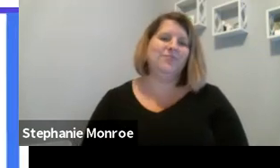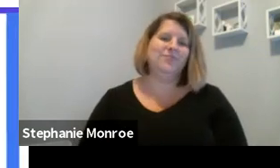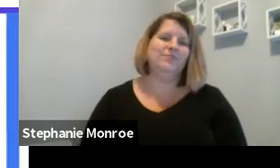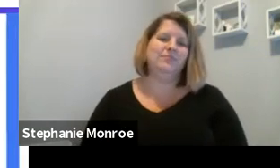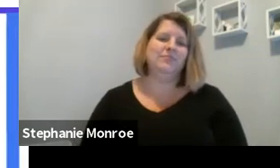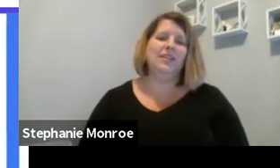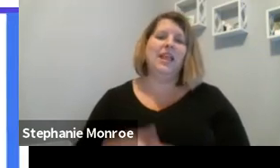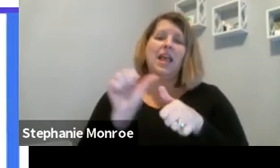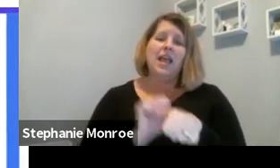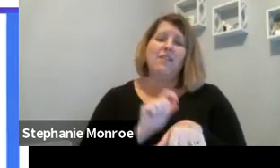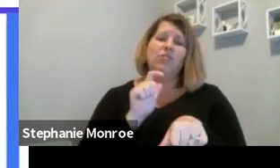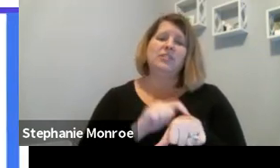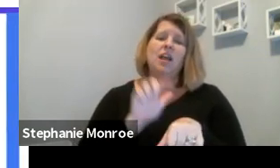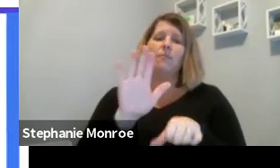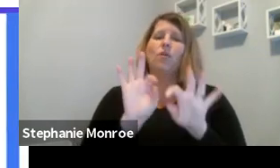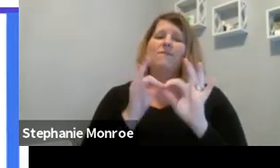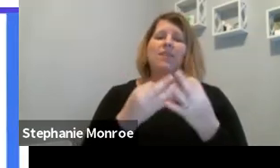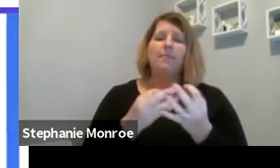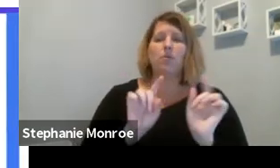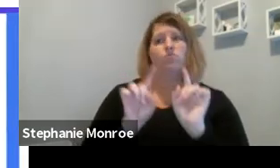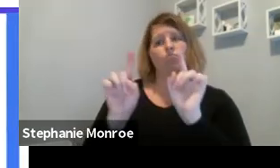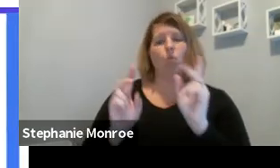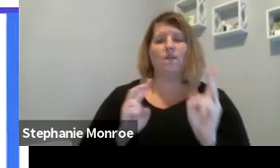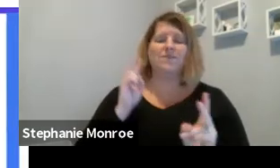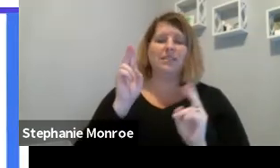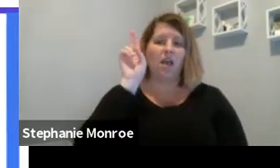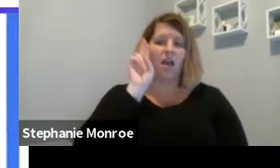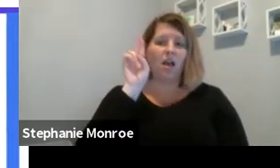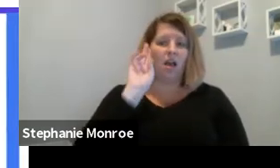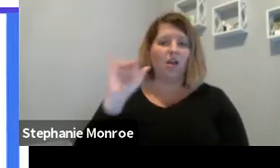Every time that your family is going to visit Uncle Joe,